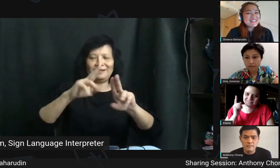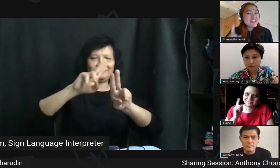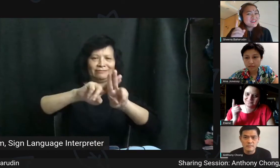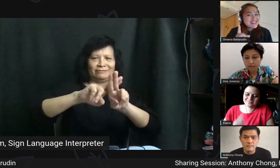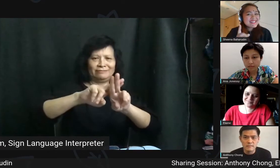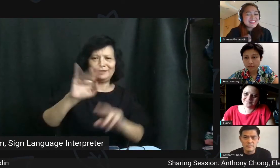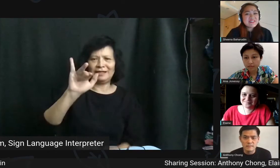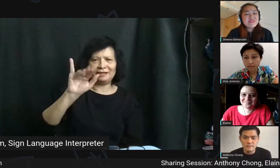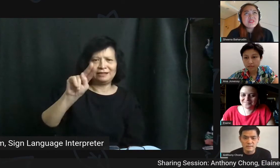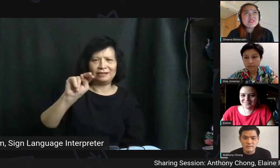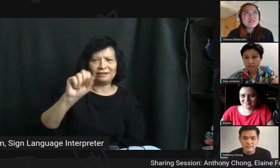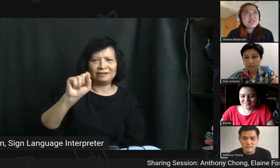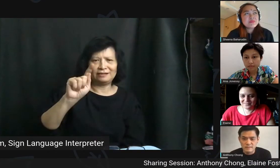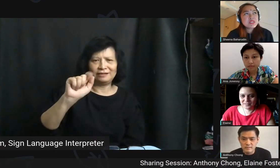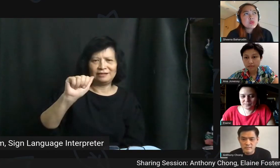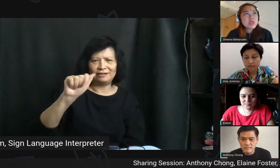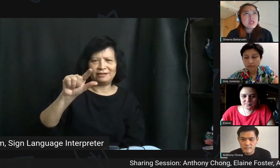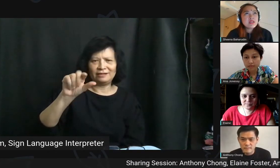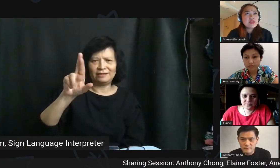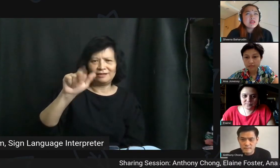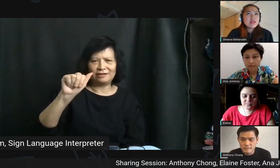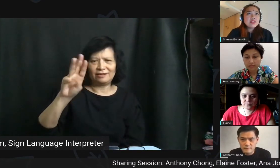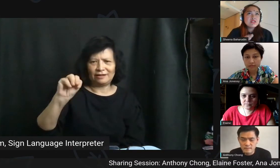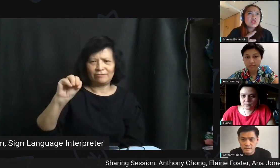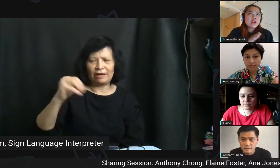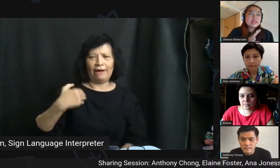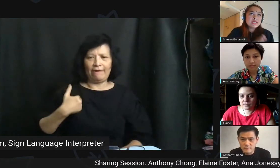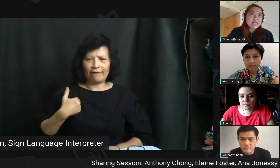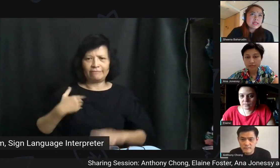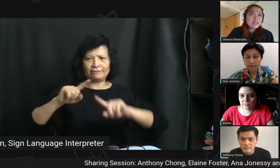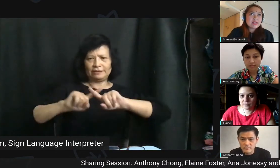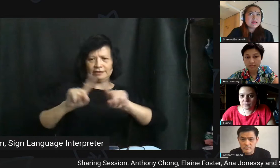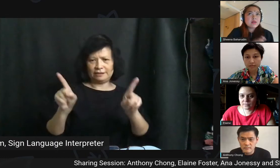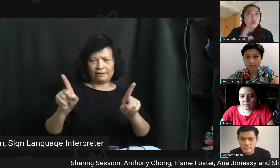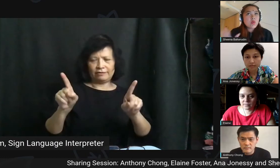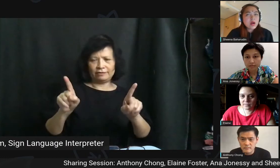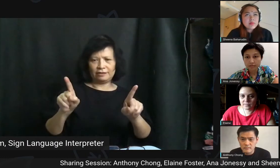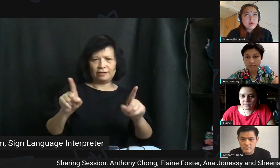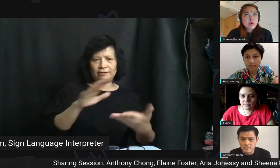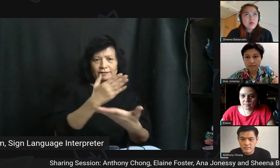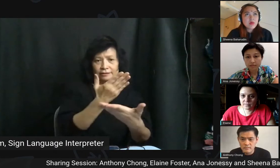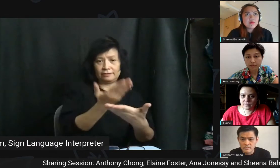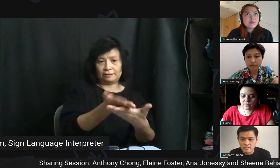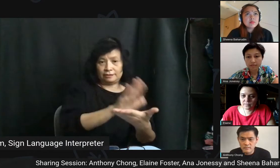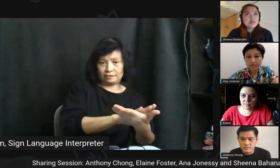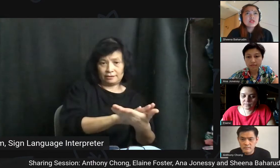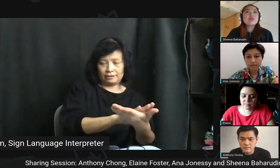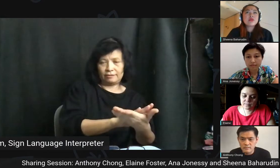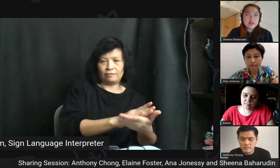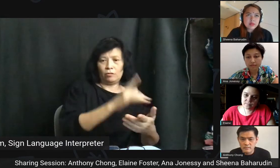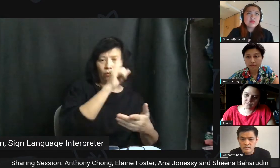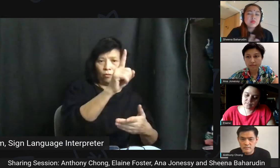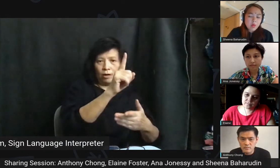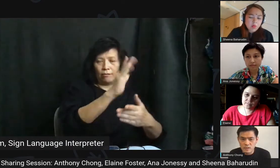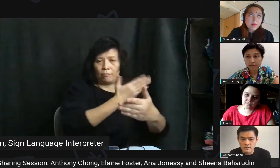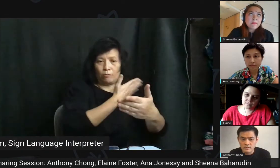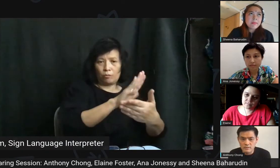There is a difference between translating one poem to another poem.